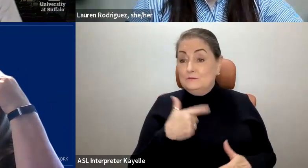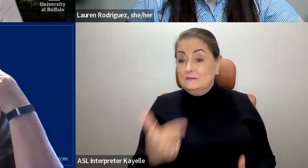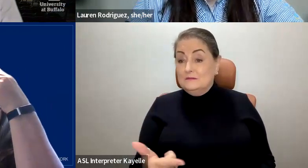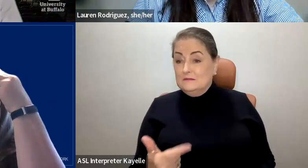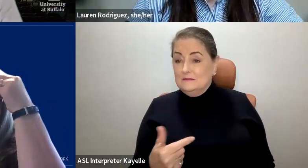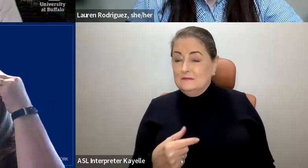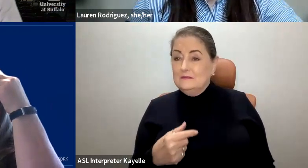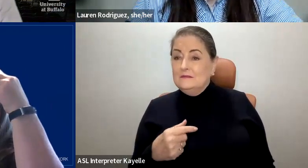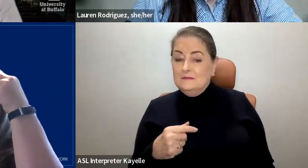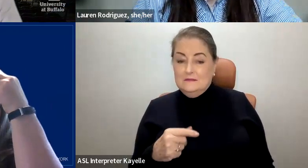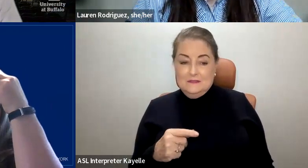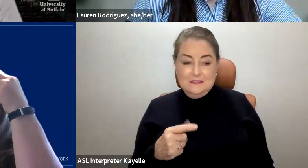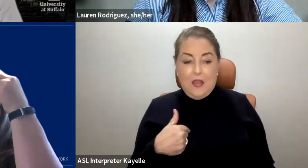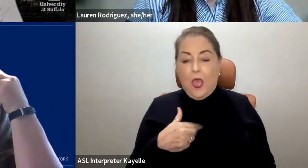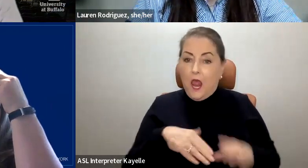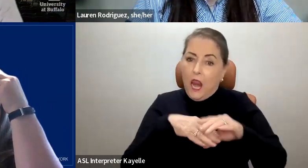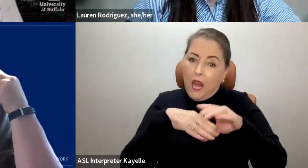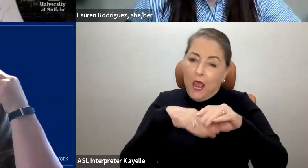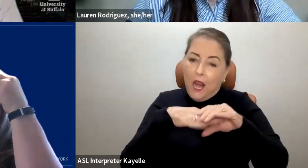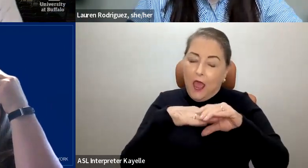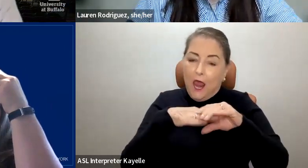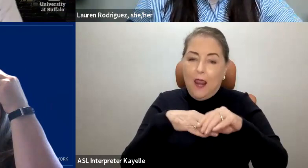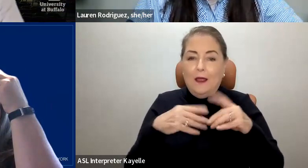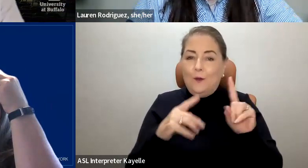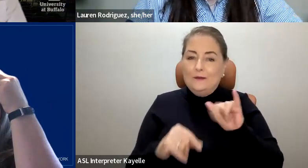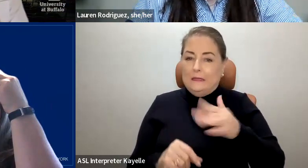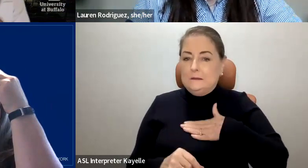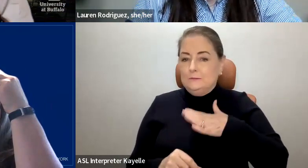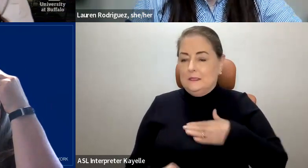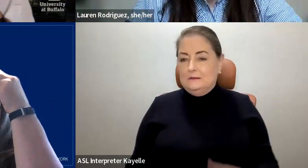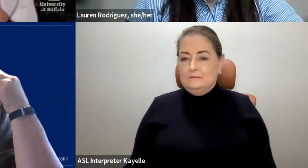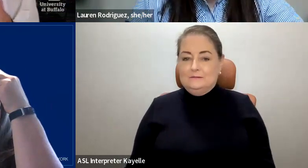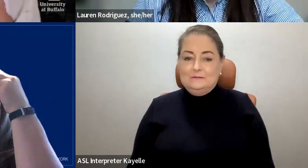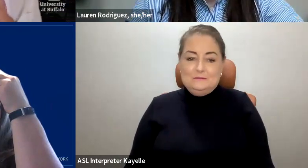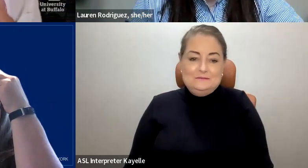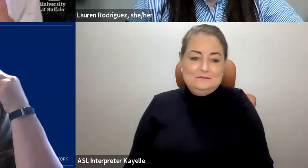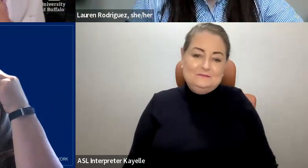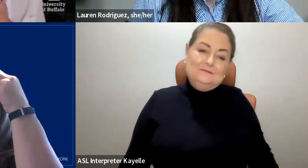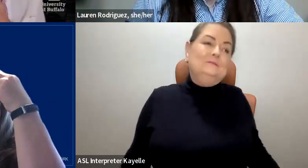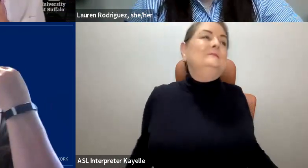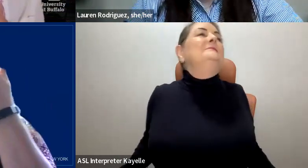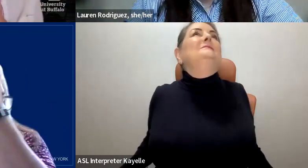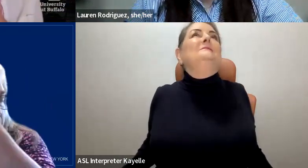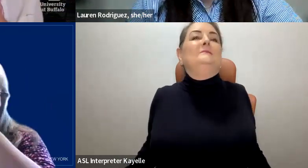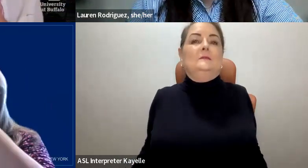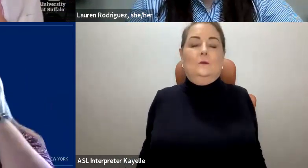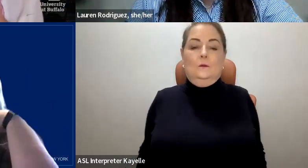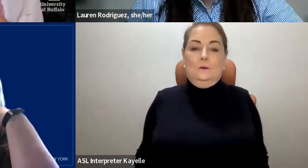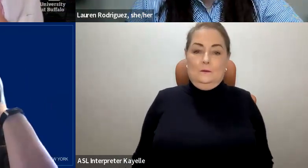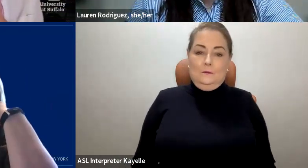chatty as always. It is all yours. [Lauren Rodriguez] All right, let's hope this works.